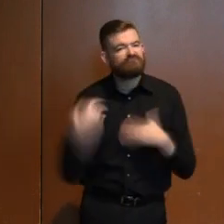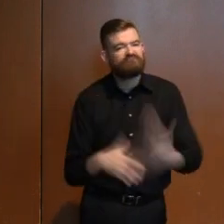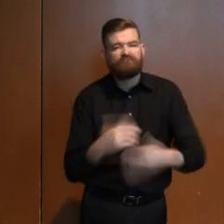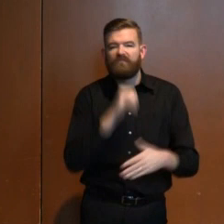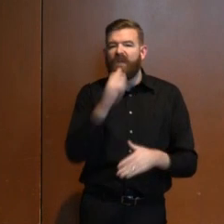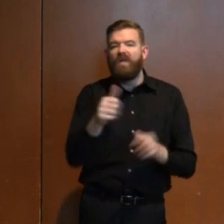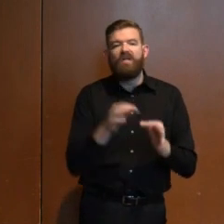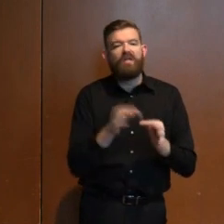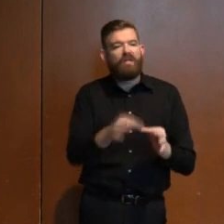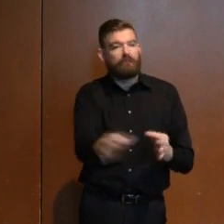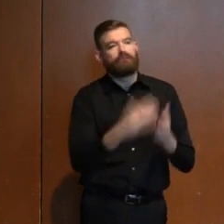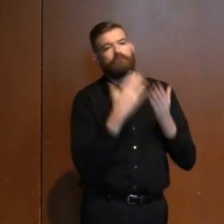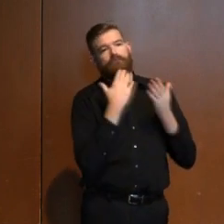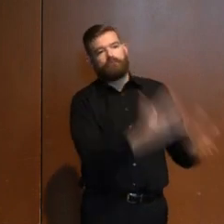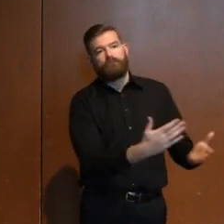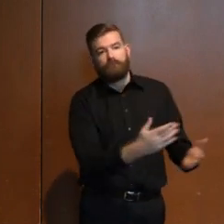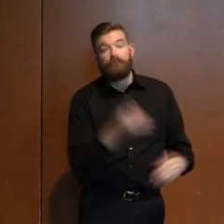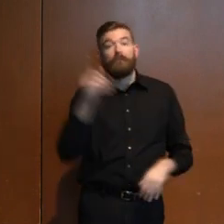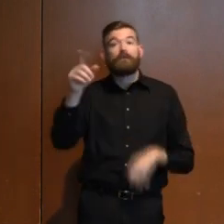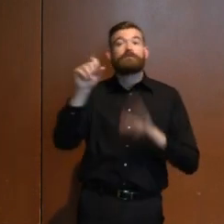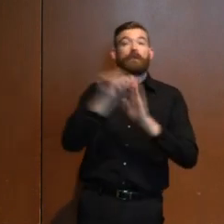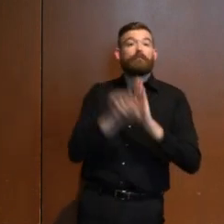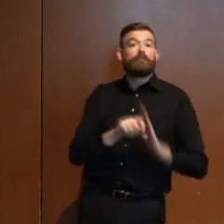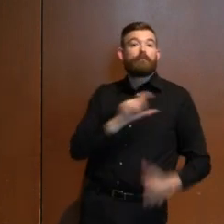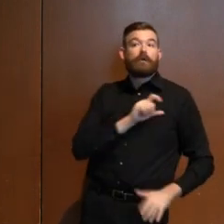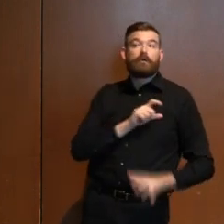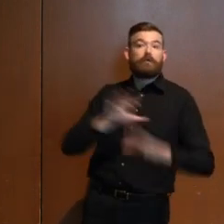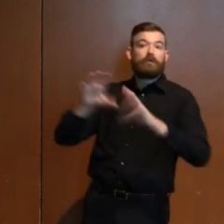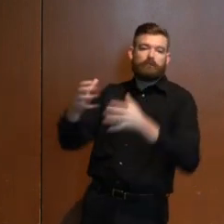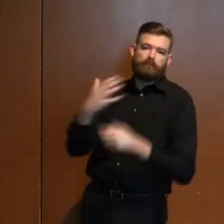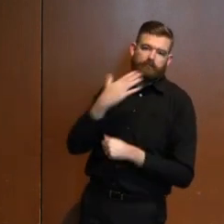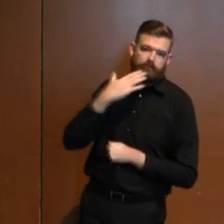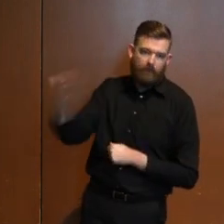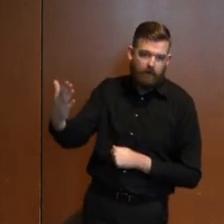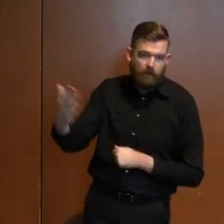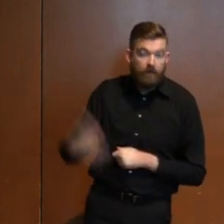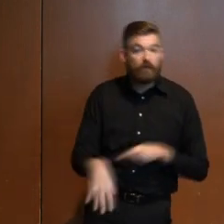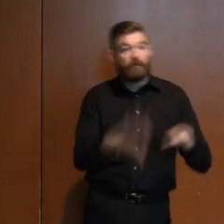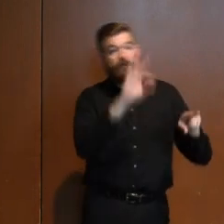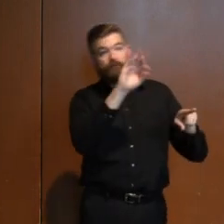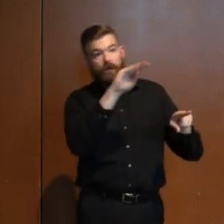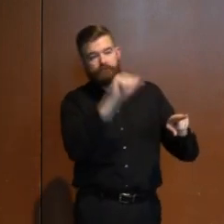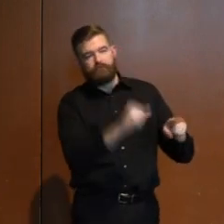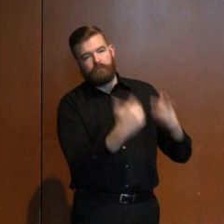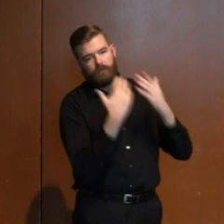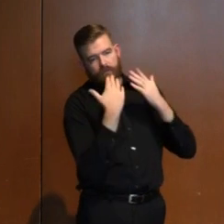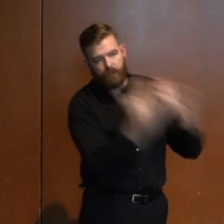ABILITY TO HIT THE GROUND AT FULL SPEED ALONGSIDE OF US TO CAP TAIL KILCOMINGS AND THEIR